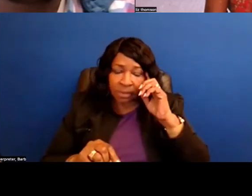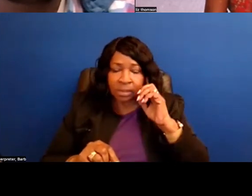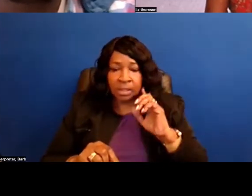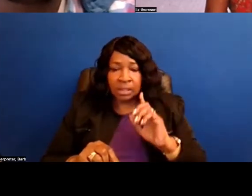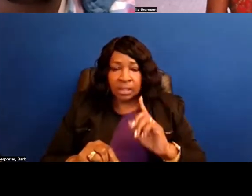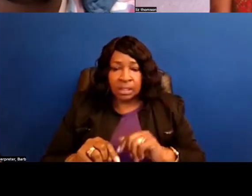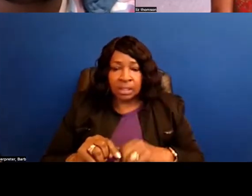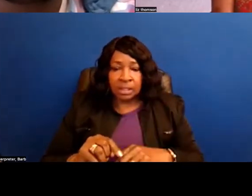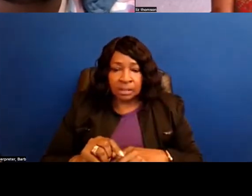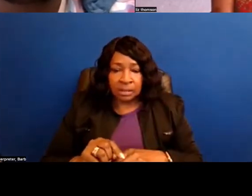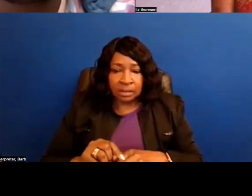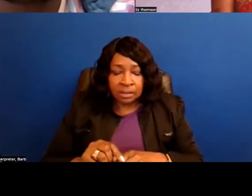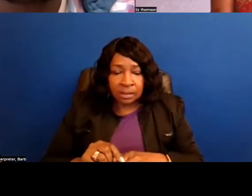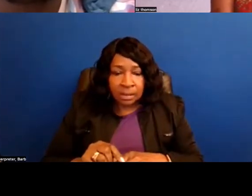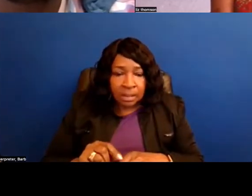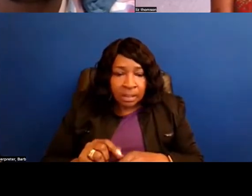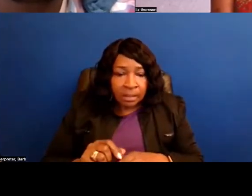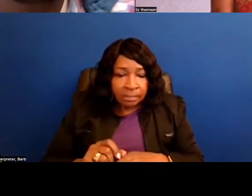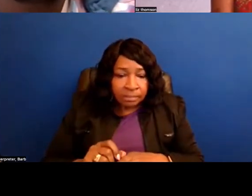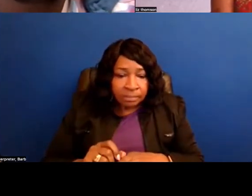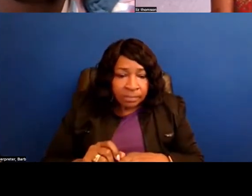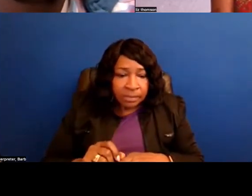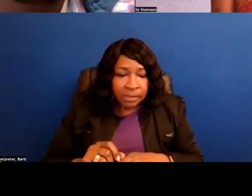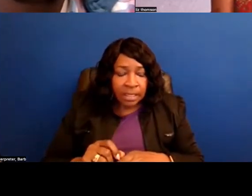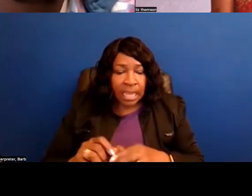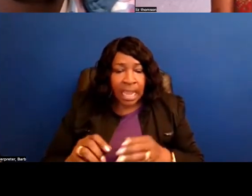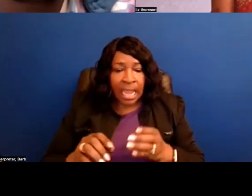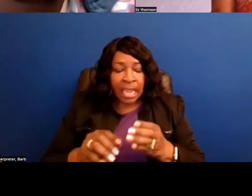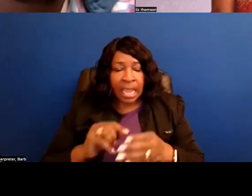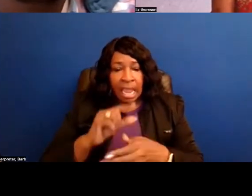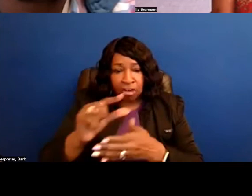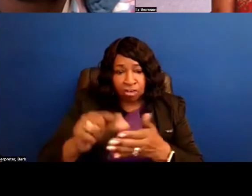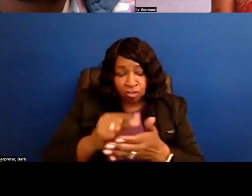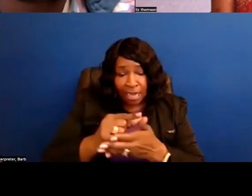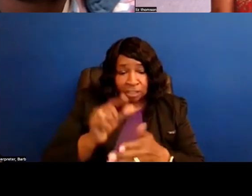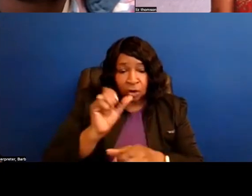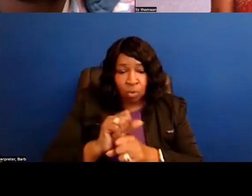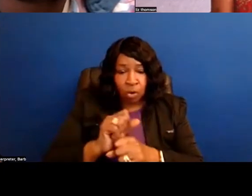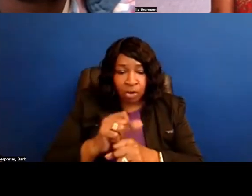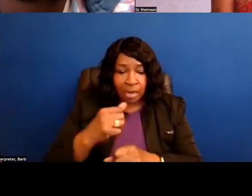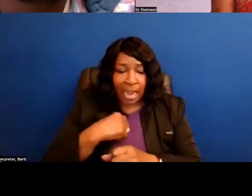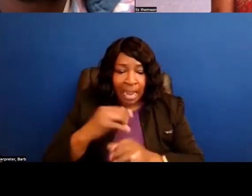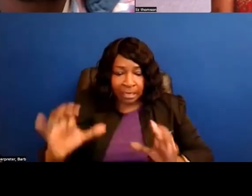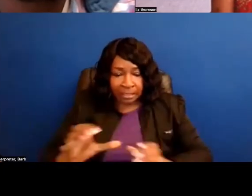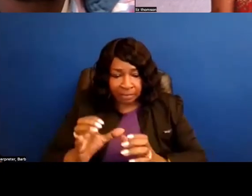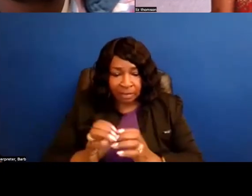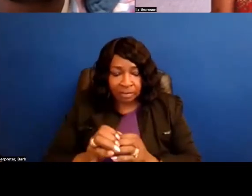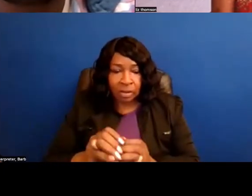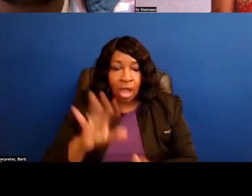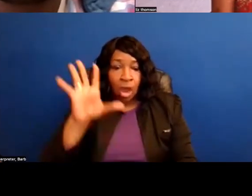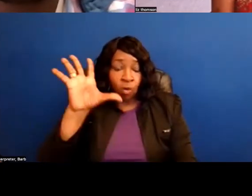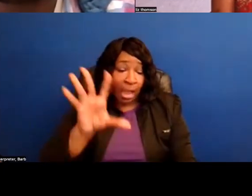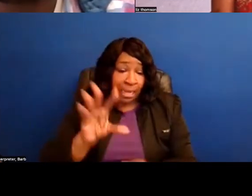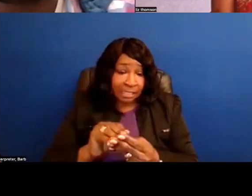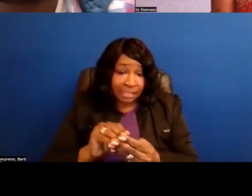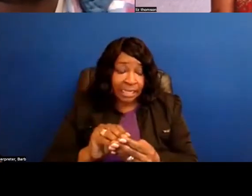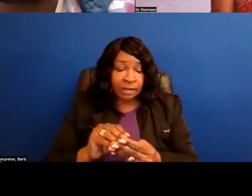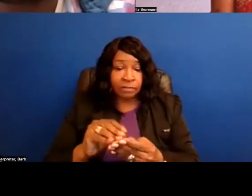in graduate work I conducted qualitative sociological research across the university